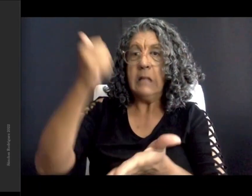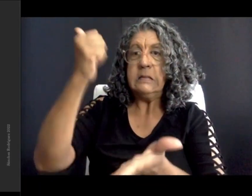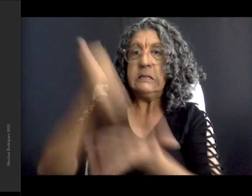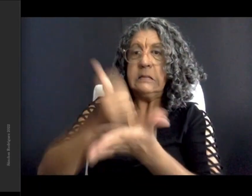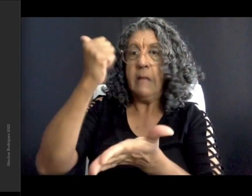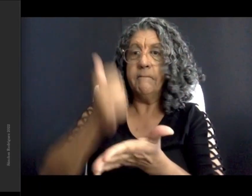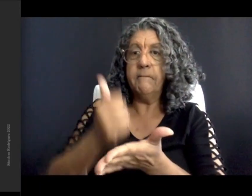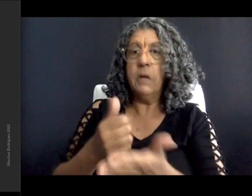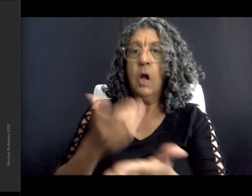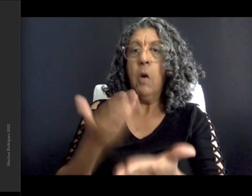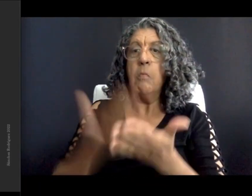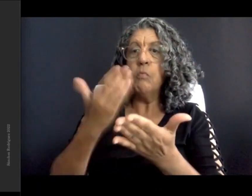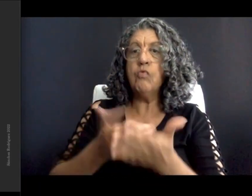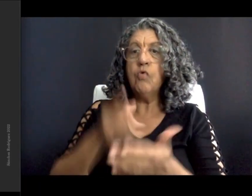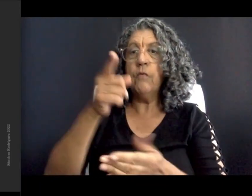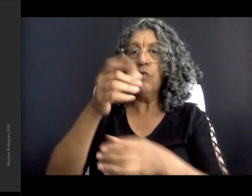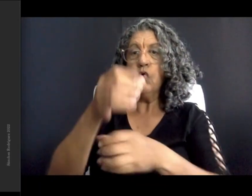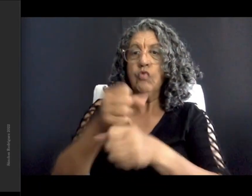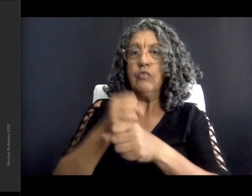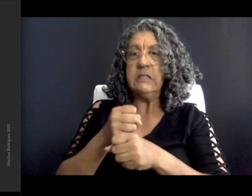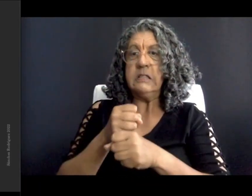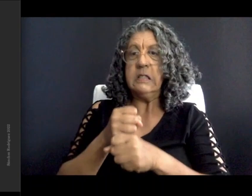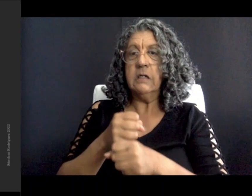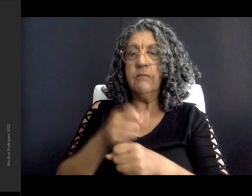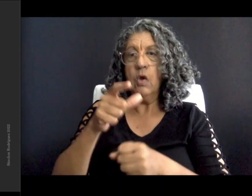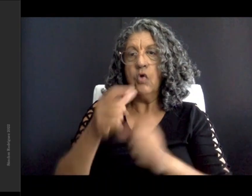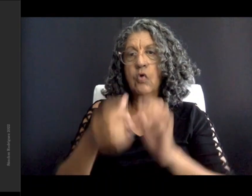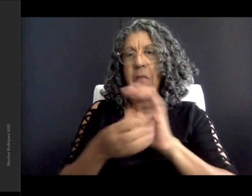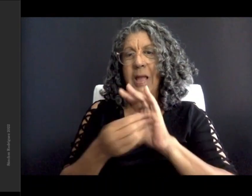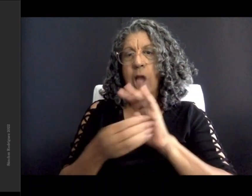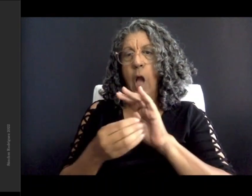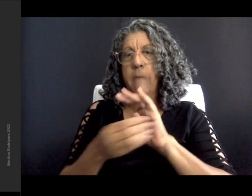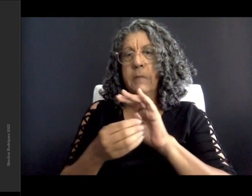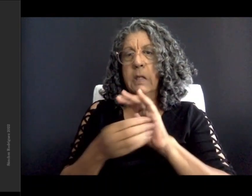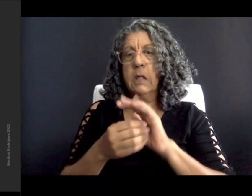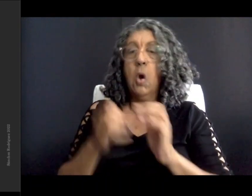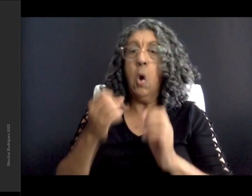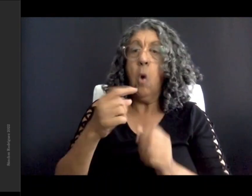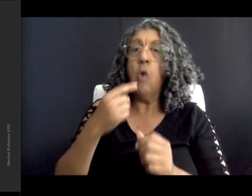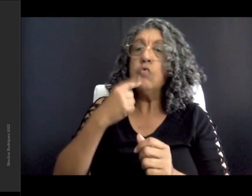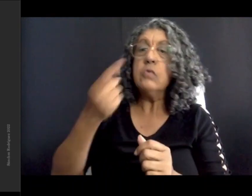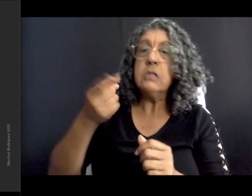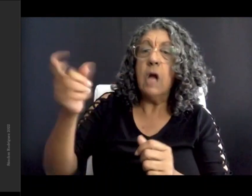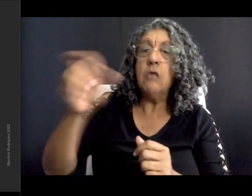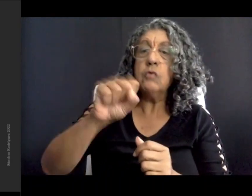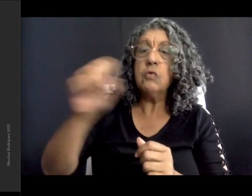and ask them to give you proof, like as copy and sign it or stamp it.